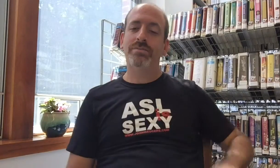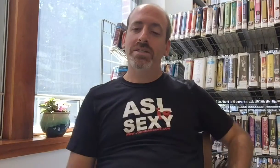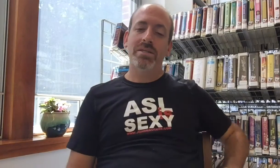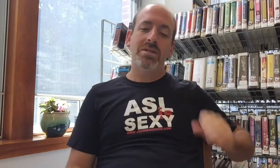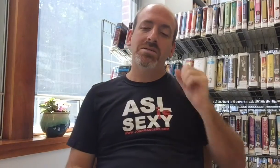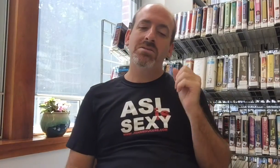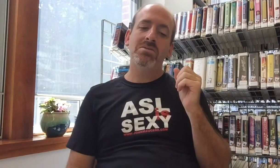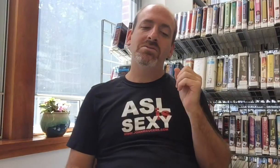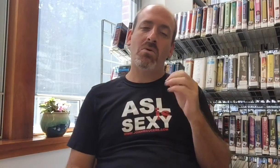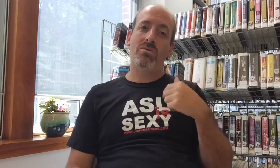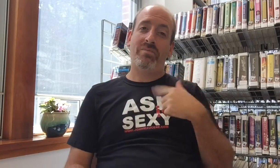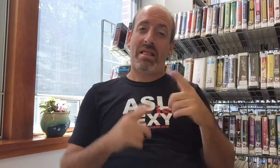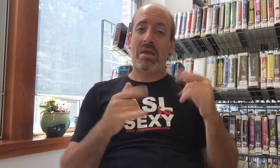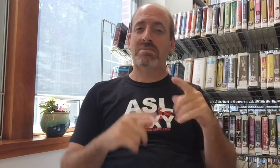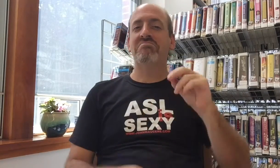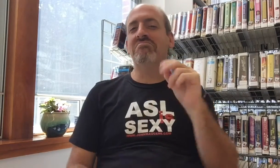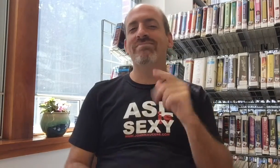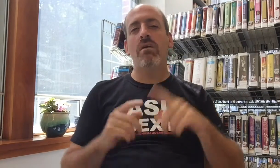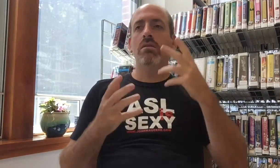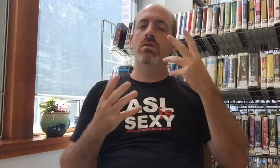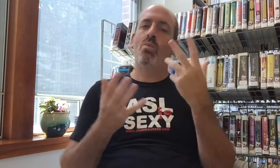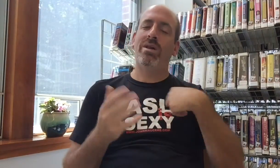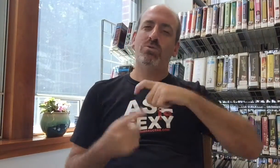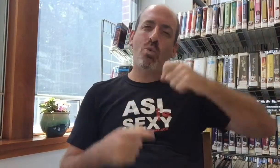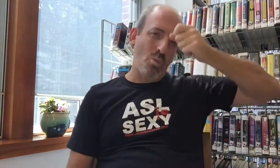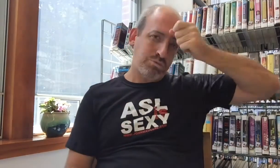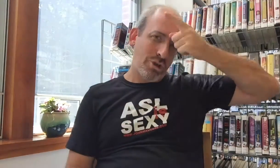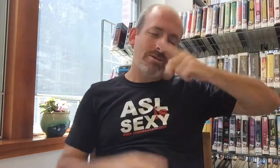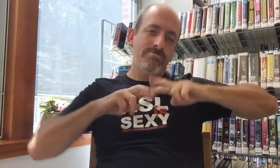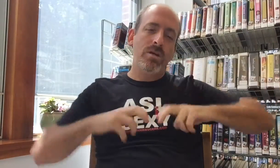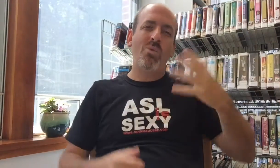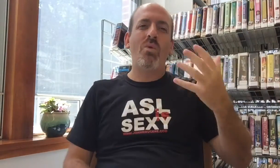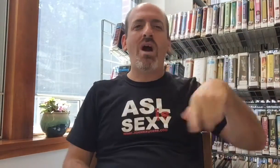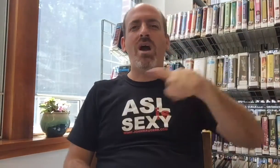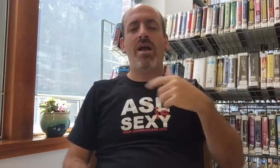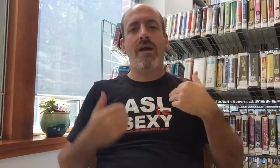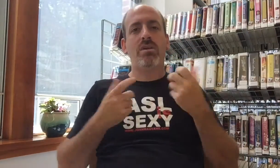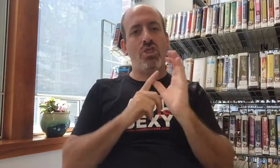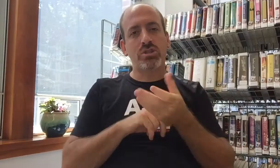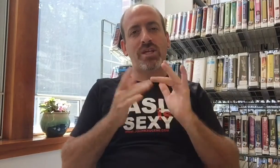So, do I personally let that happen to me, nah. It's really more for us to understand what we currently face every day inside Internet world.